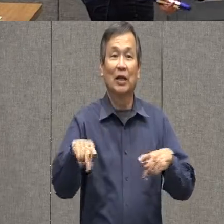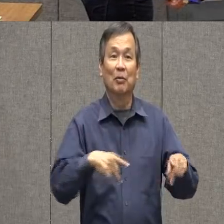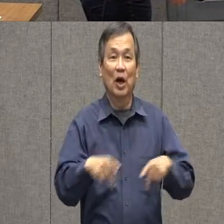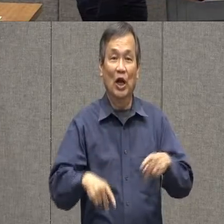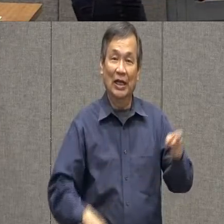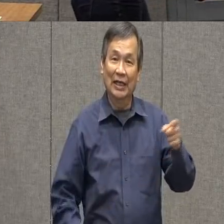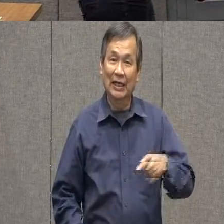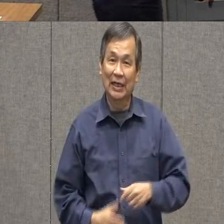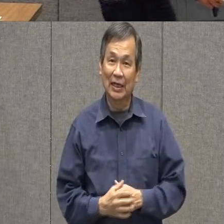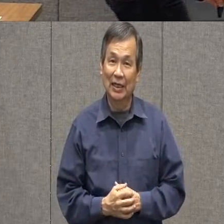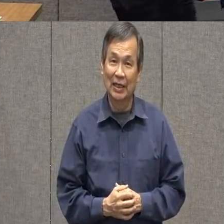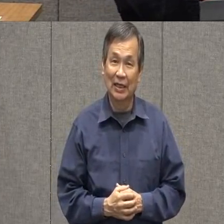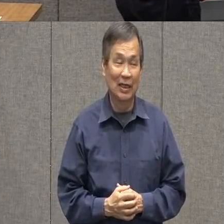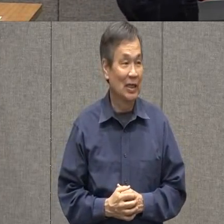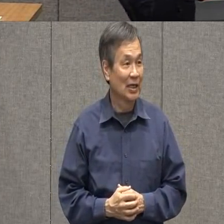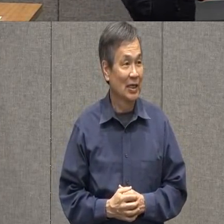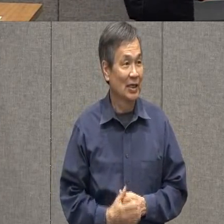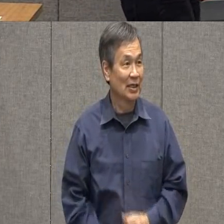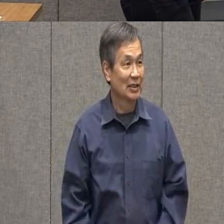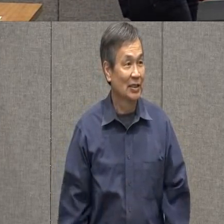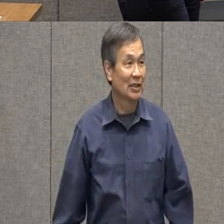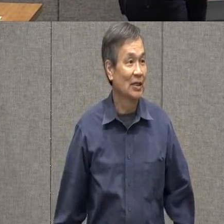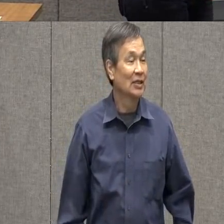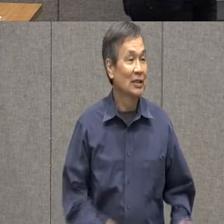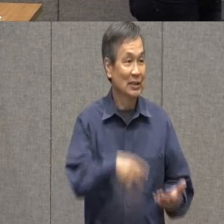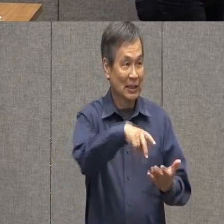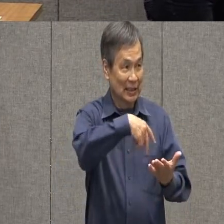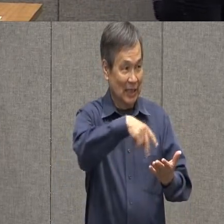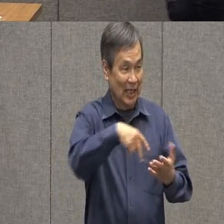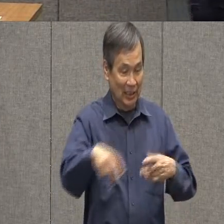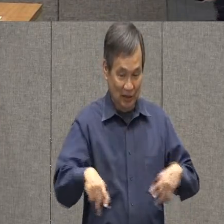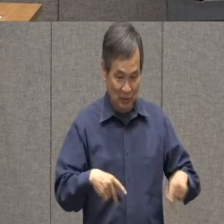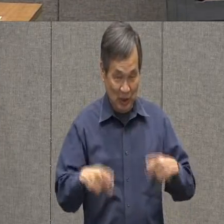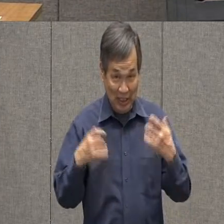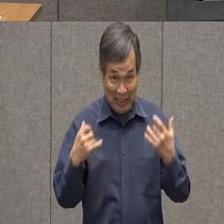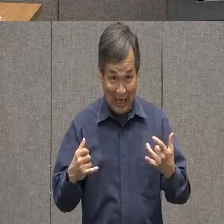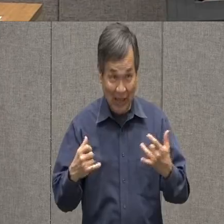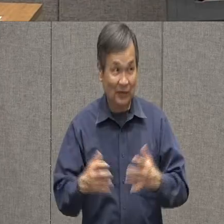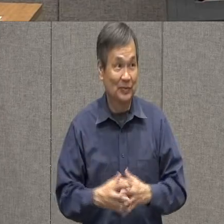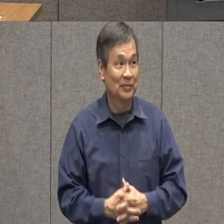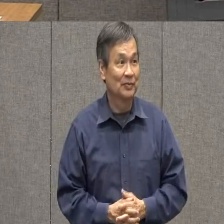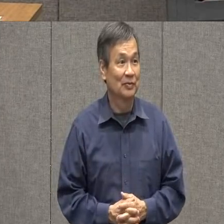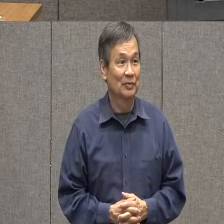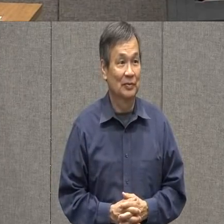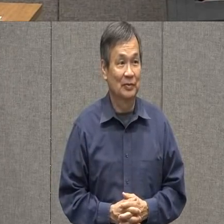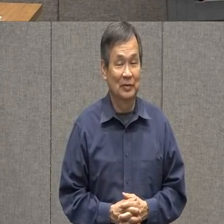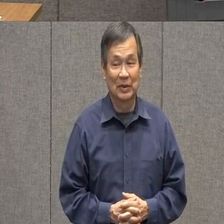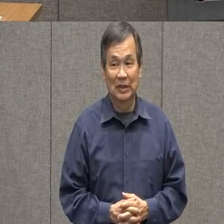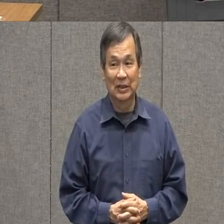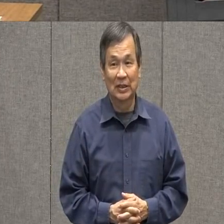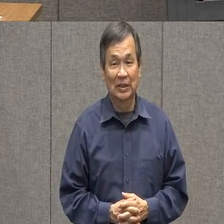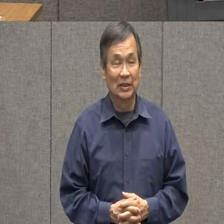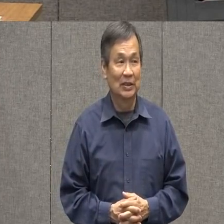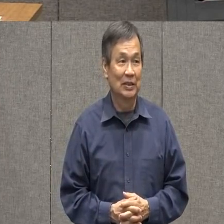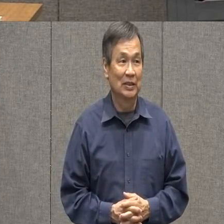[Ley] It's a dance party! Alright, so artists, we're gonna mix it up a little bit. Okay. (gasps) And I'm gonna pass the baton to Ms. Ley